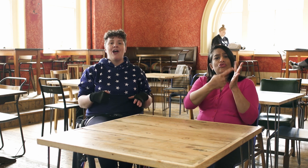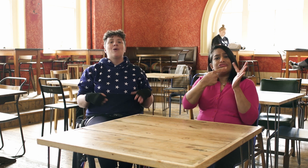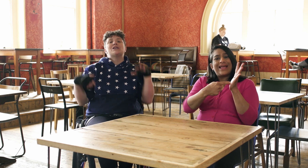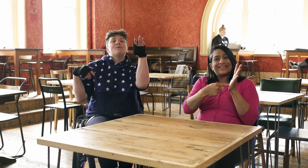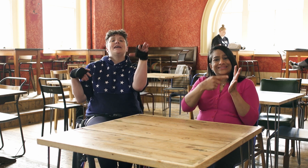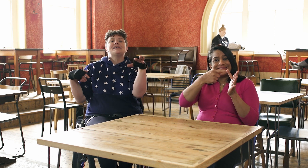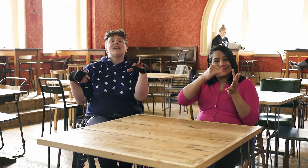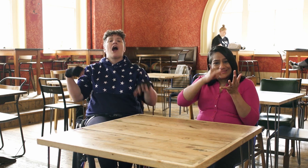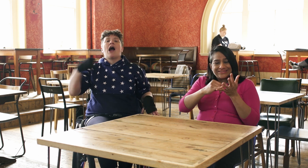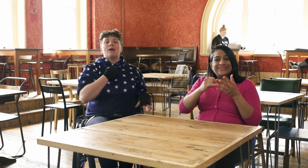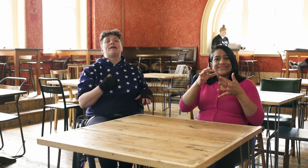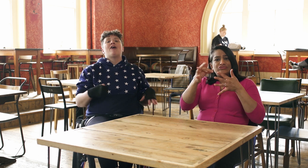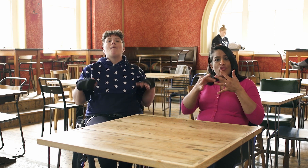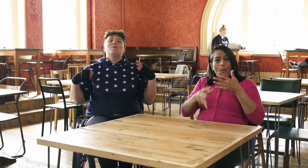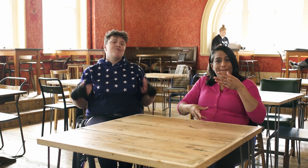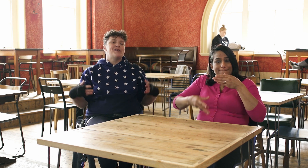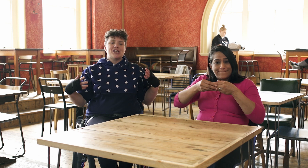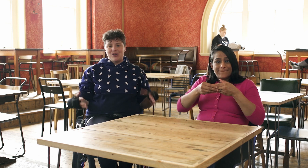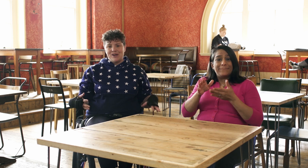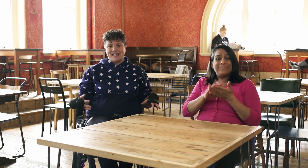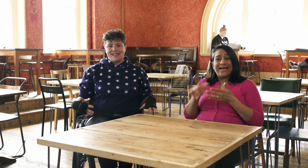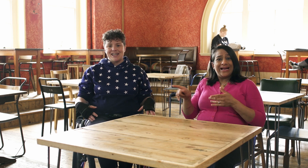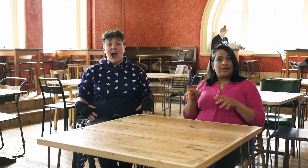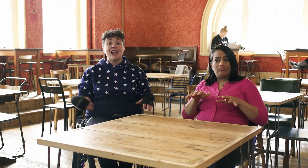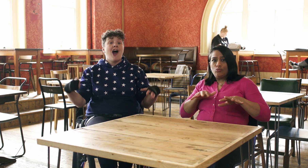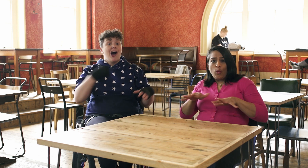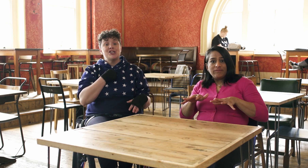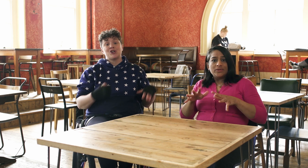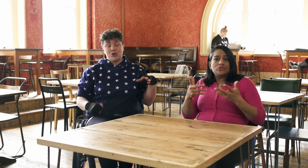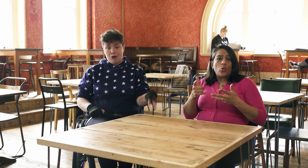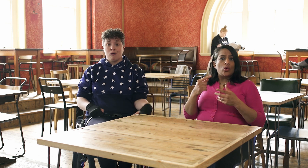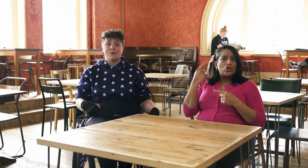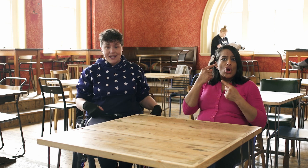which means I make movements and noises I can't control biscuit